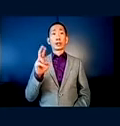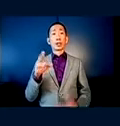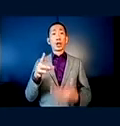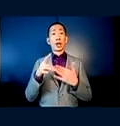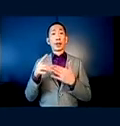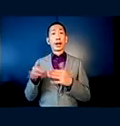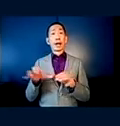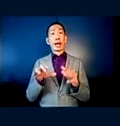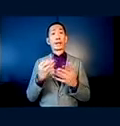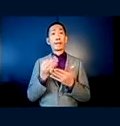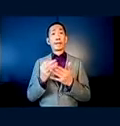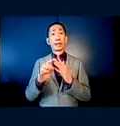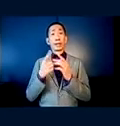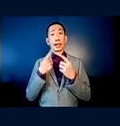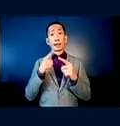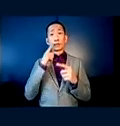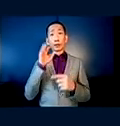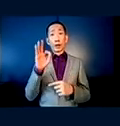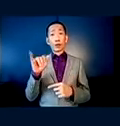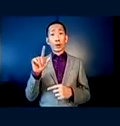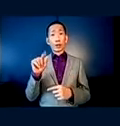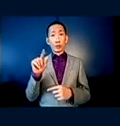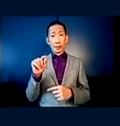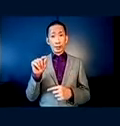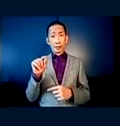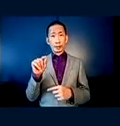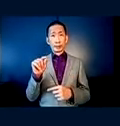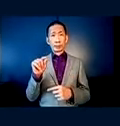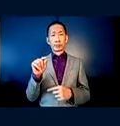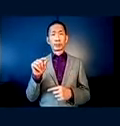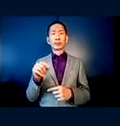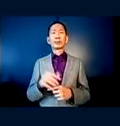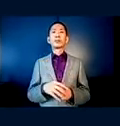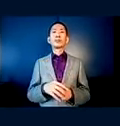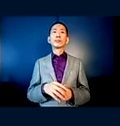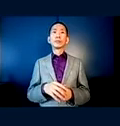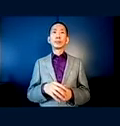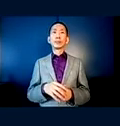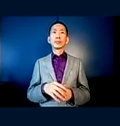THIS IS THE OBSSR-LED ACTIVE FUNDING ANNOUNCEMENTS FOR FY20,